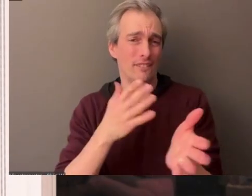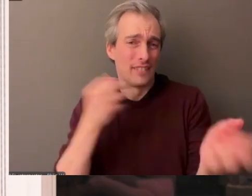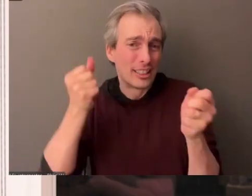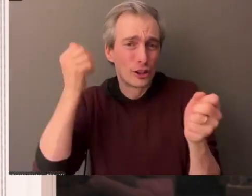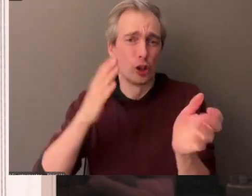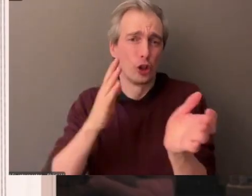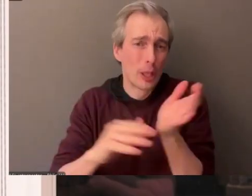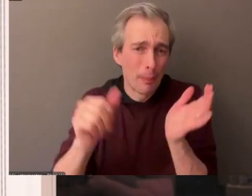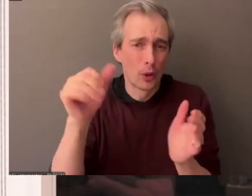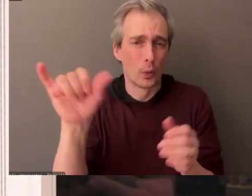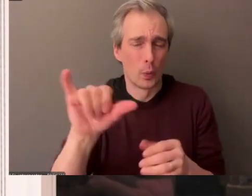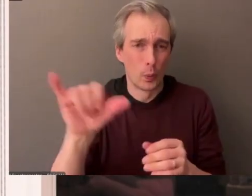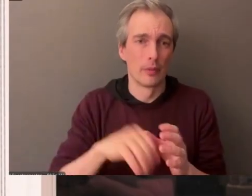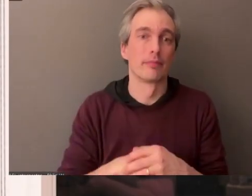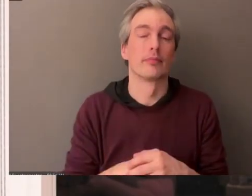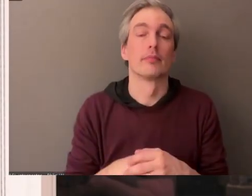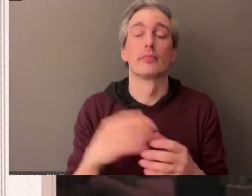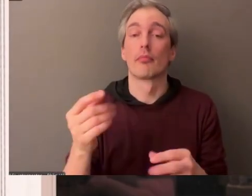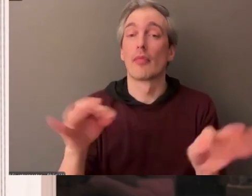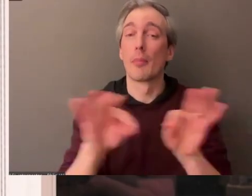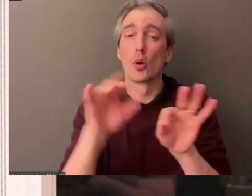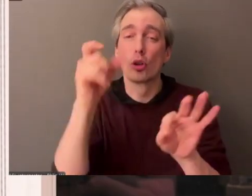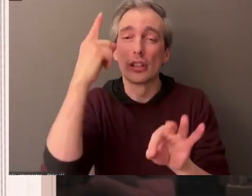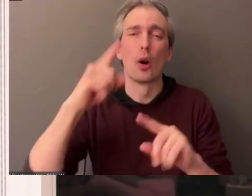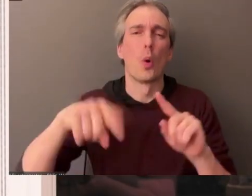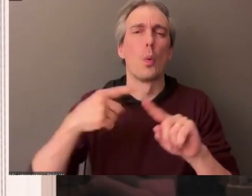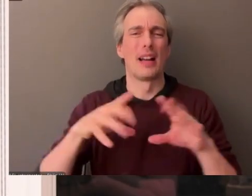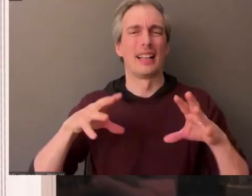Like, you do not find a Jira story -- at least, you shouldn't find a Jira story